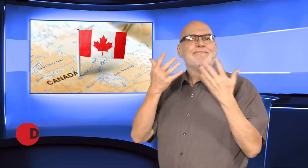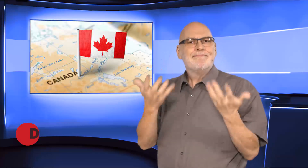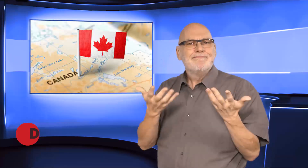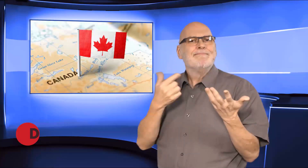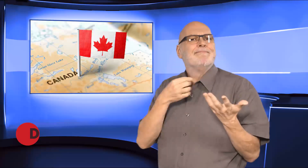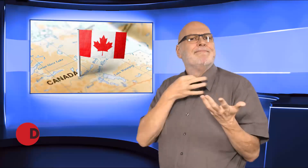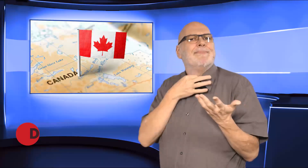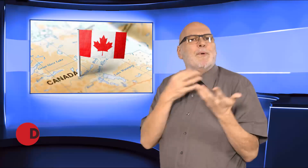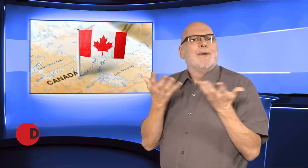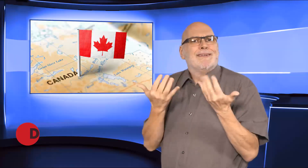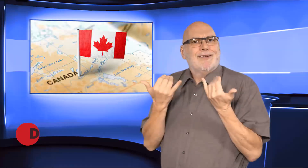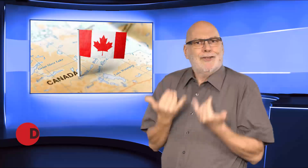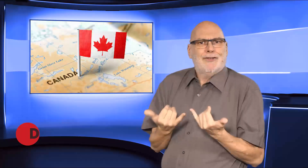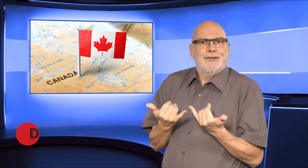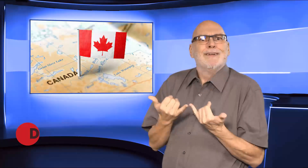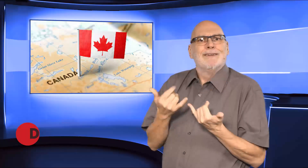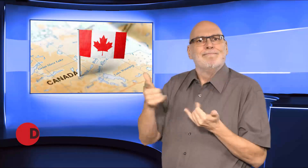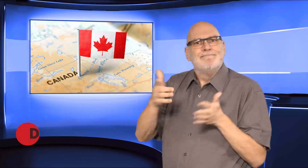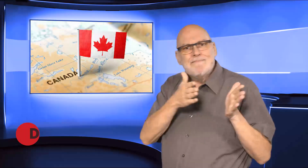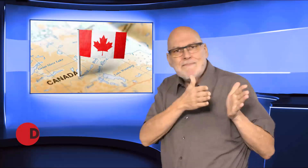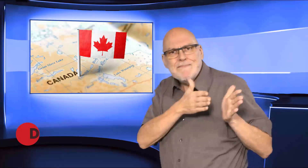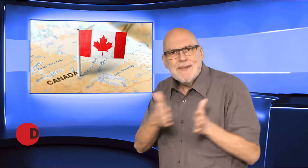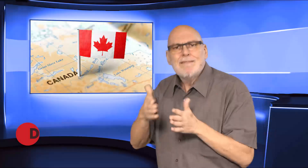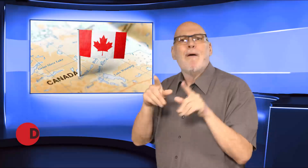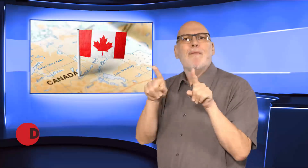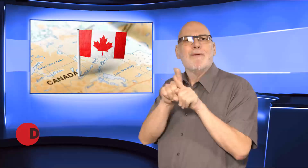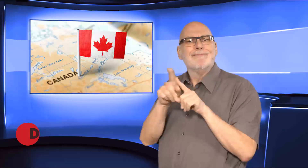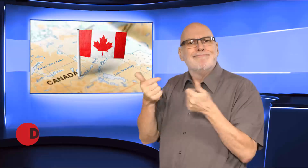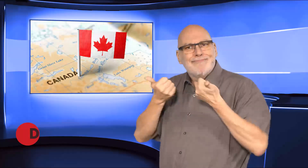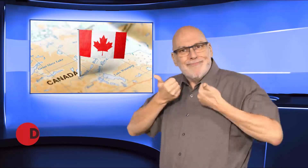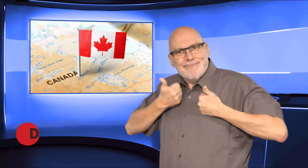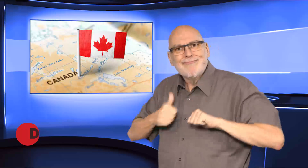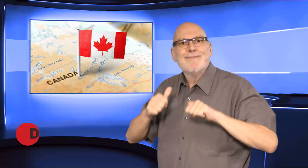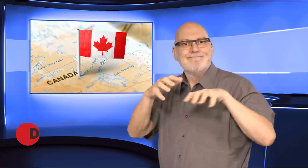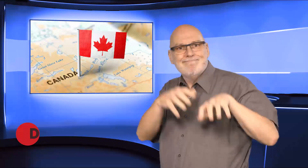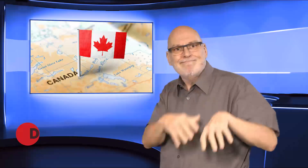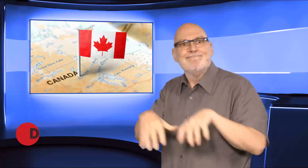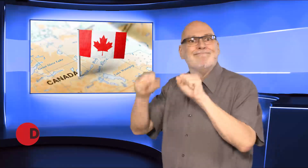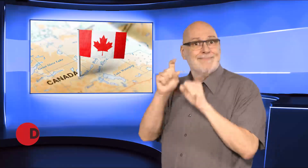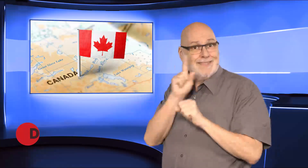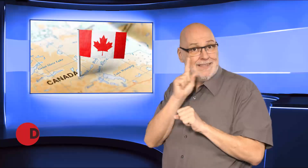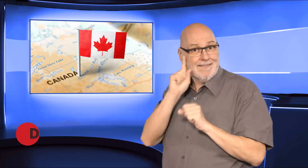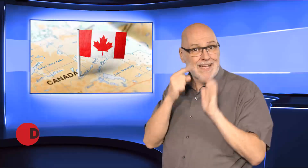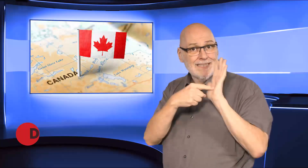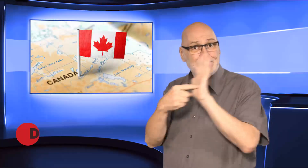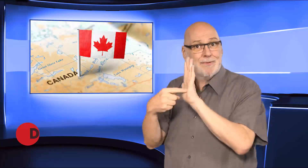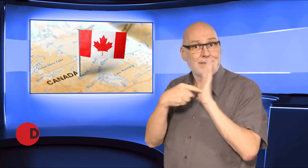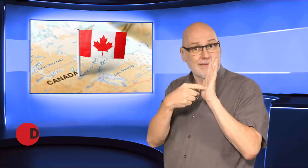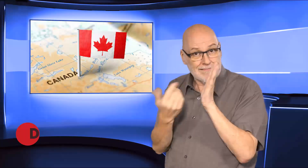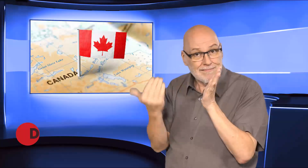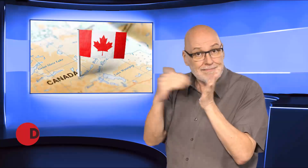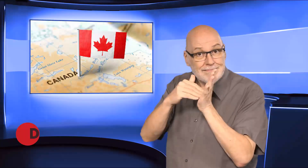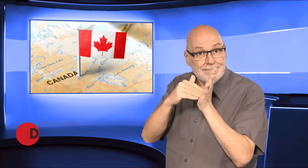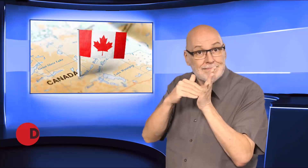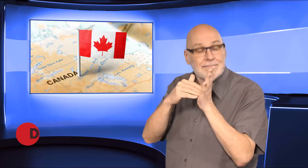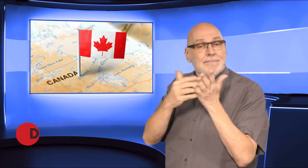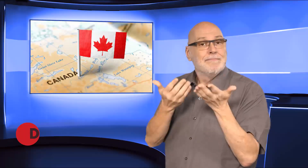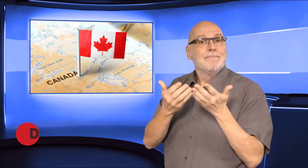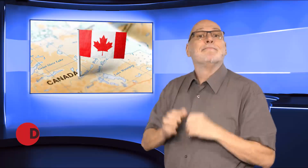What are their current plans and will they still try to host a Deaf Expo?